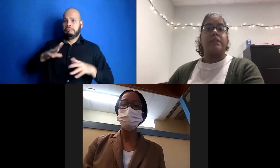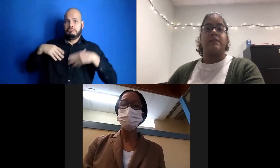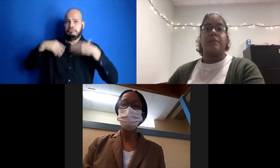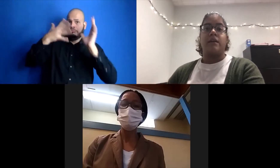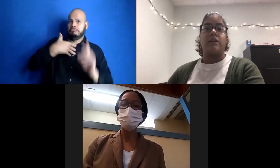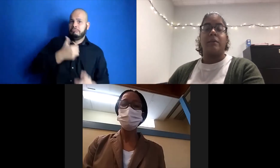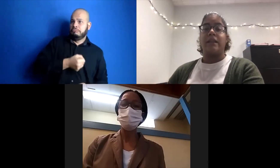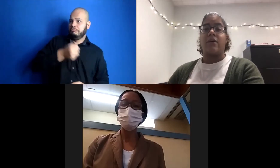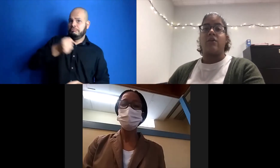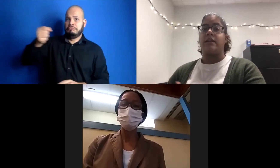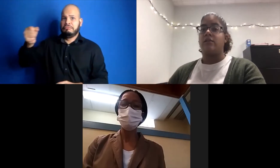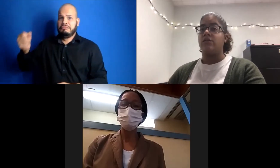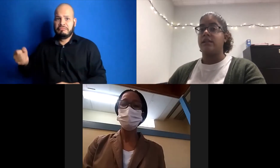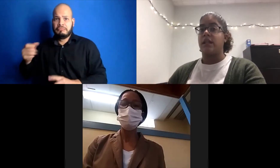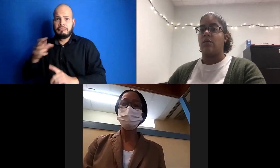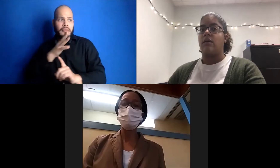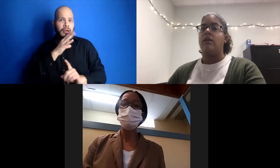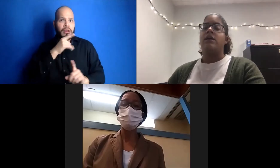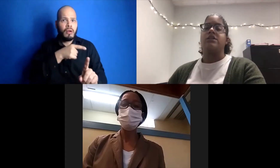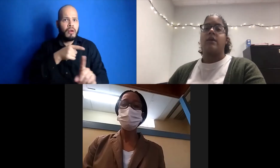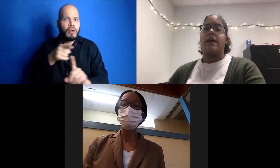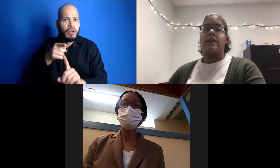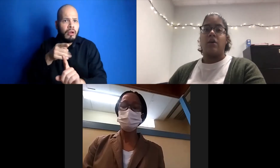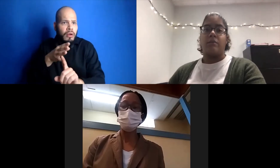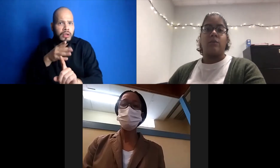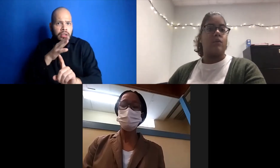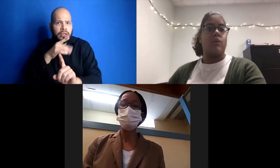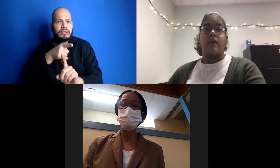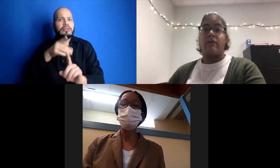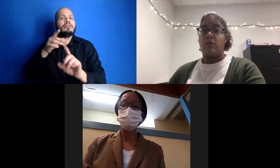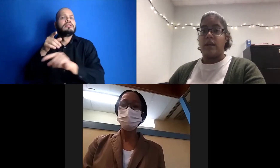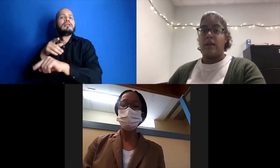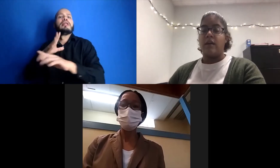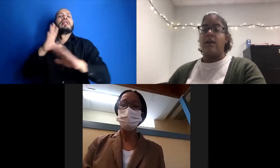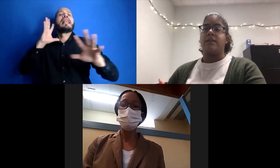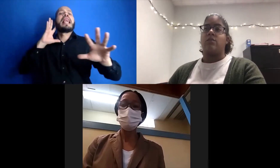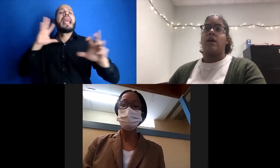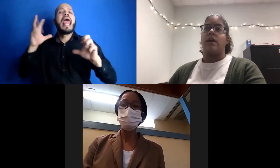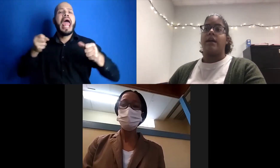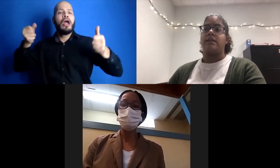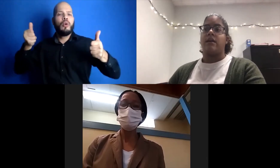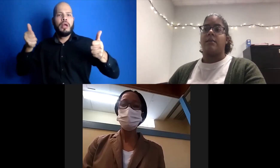speak a little bit louder and a little slower so I can help you with whatever you need as well as um